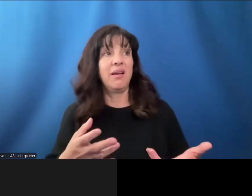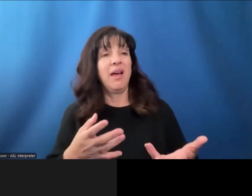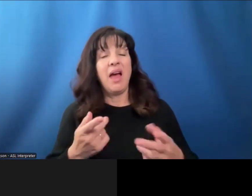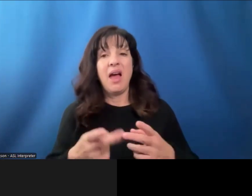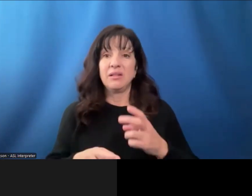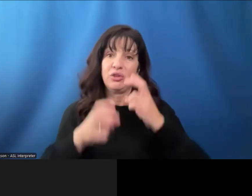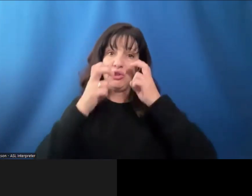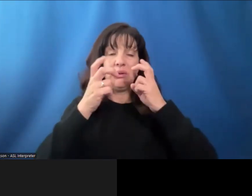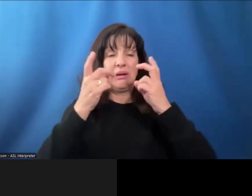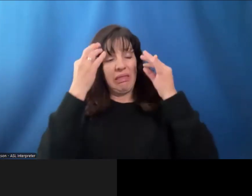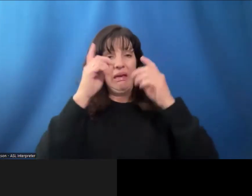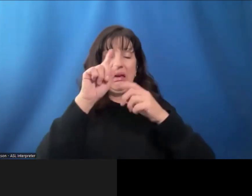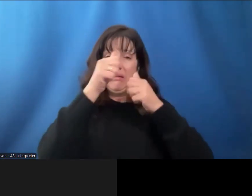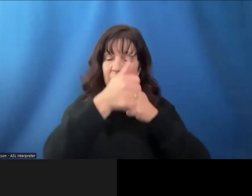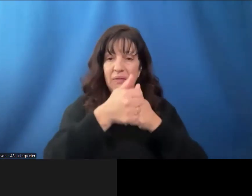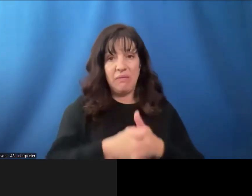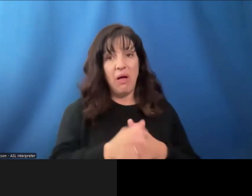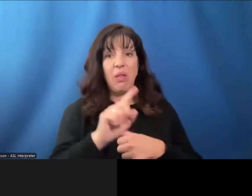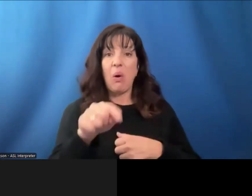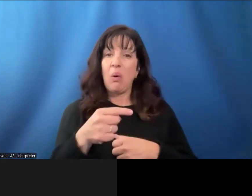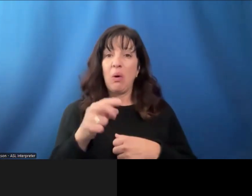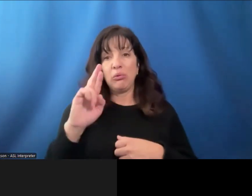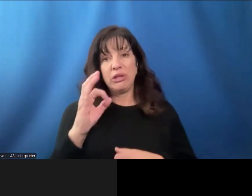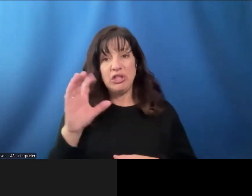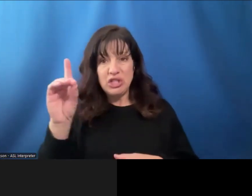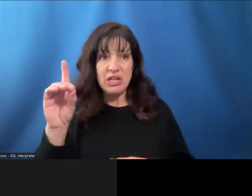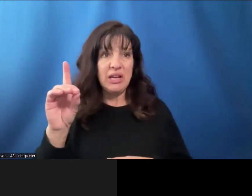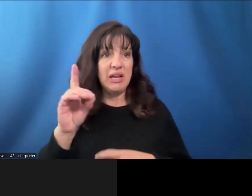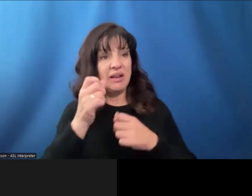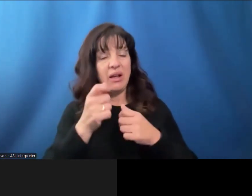Book on feelings and rigidity, like flexible thinking, like a